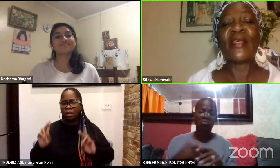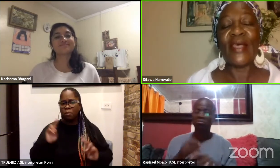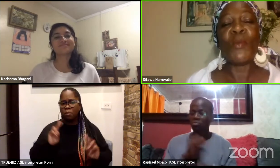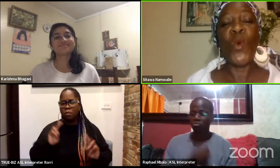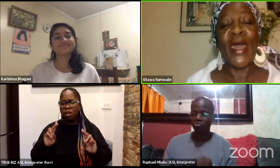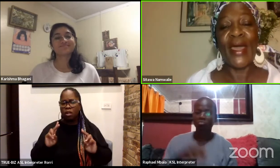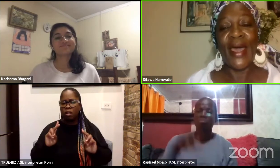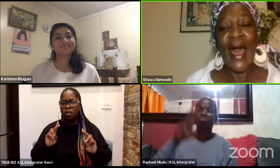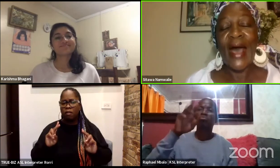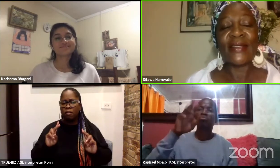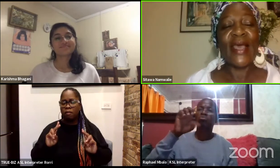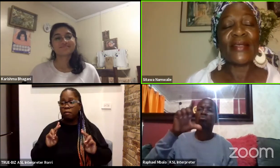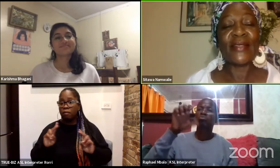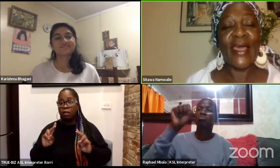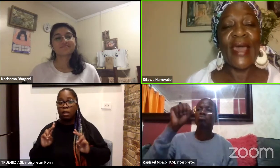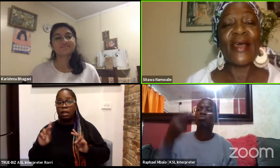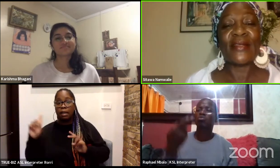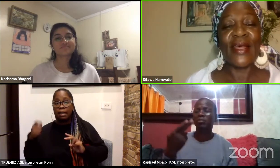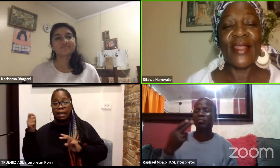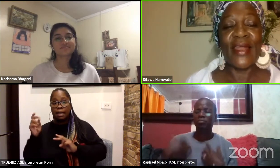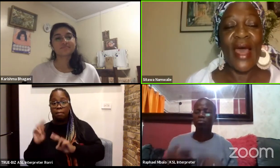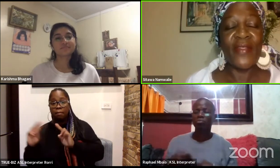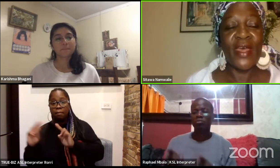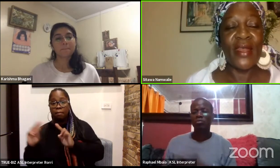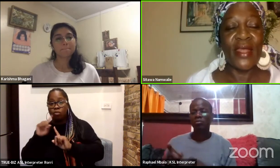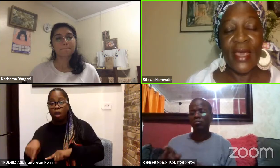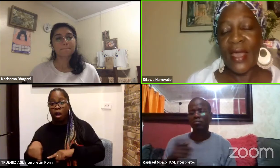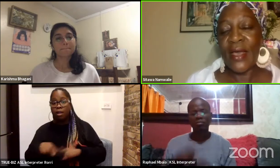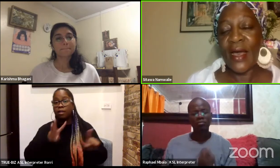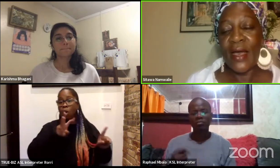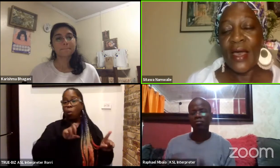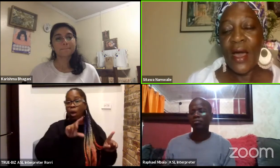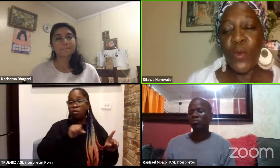in the same way as the Kenyans, and then in Kenya